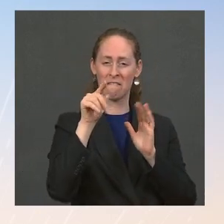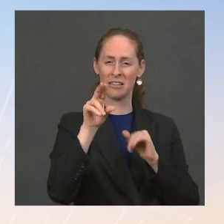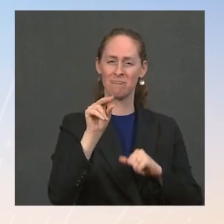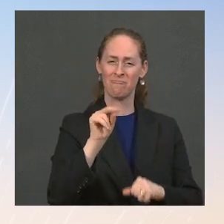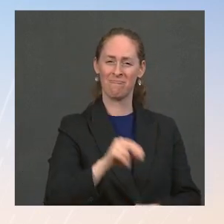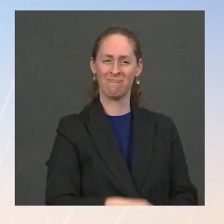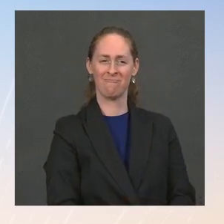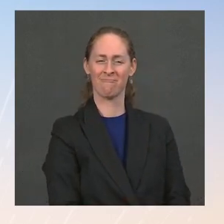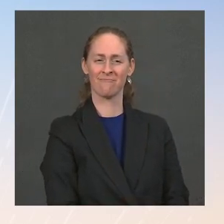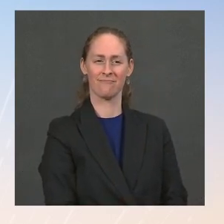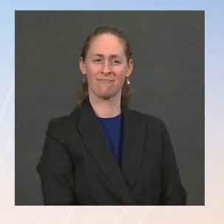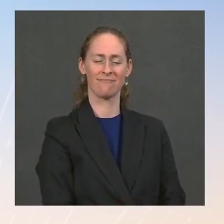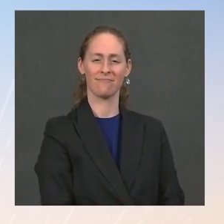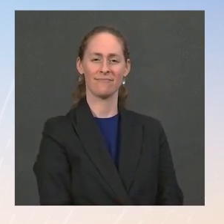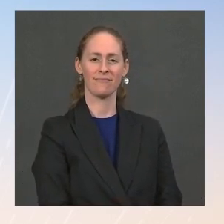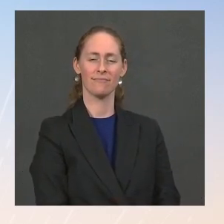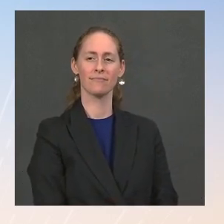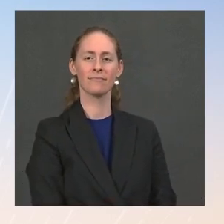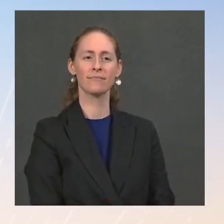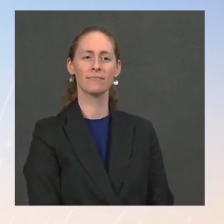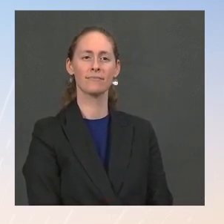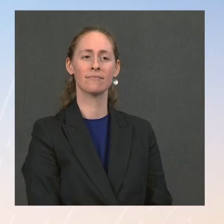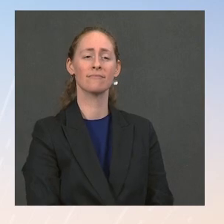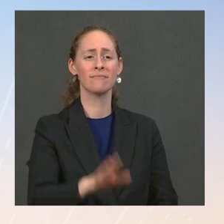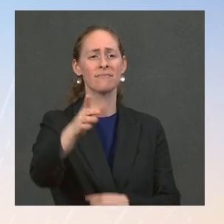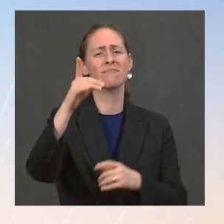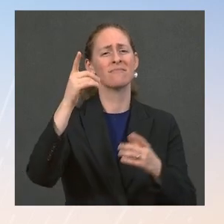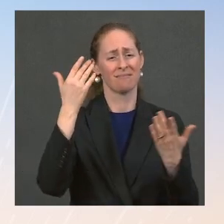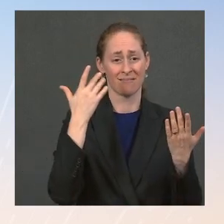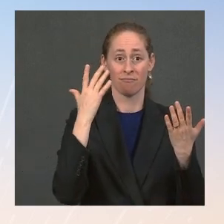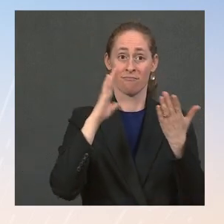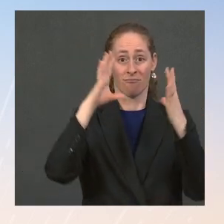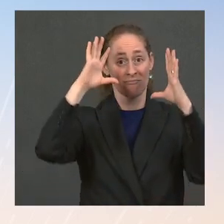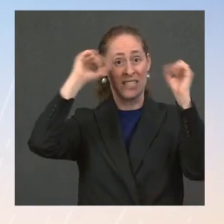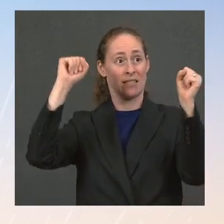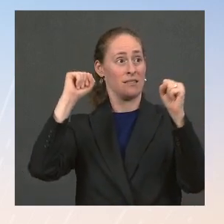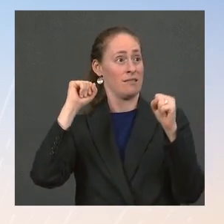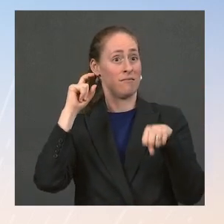through a challenging time. And that has been his focus from the first day he took office.